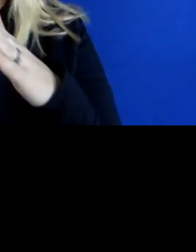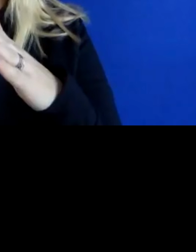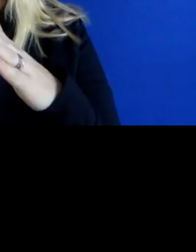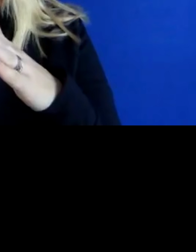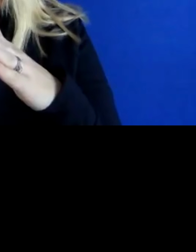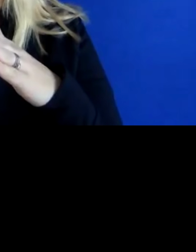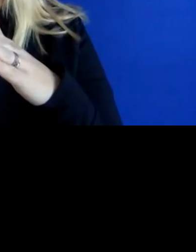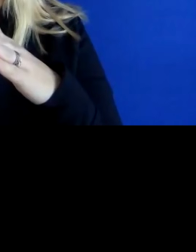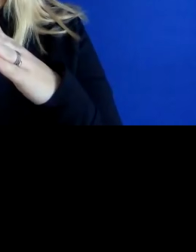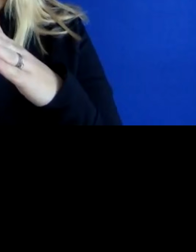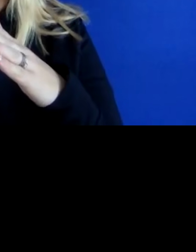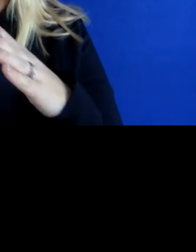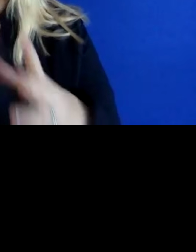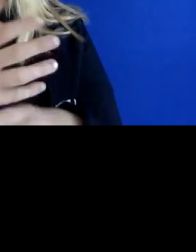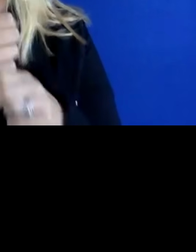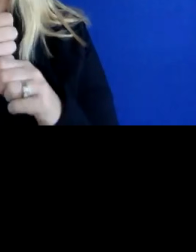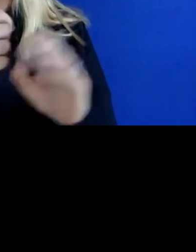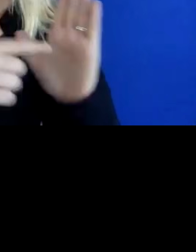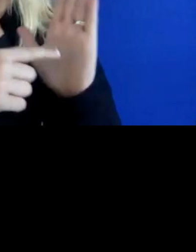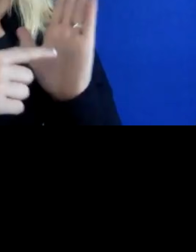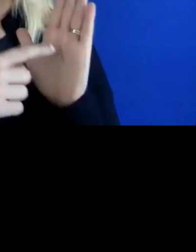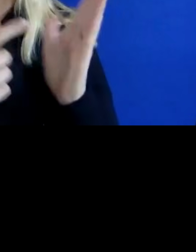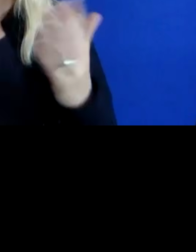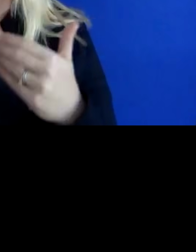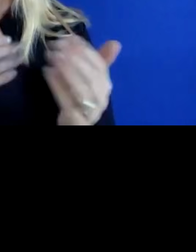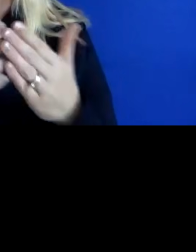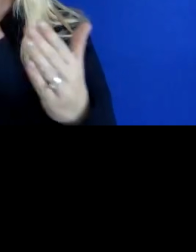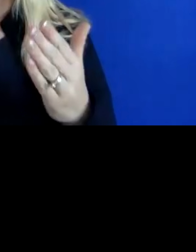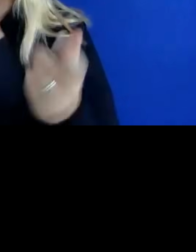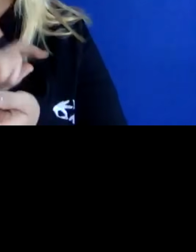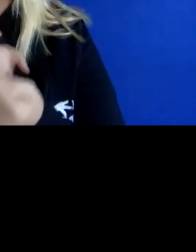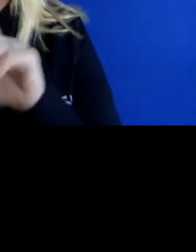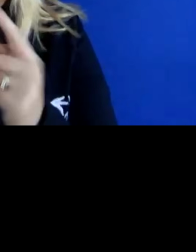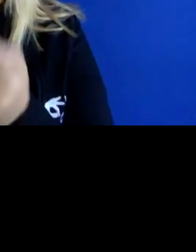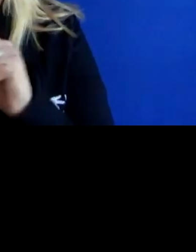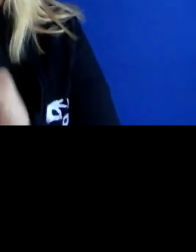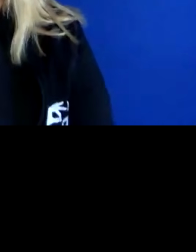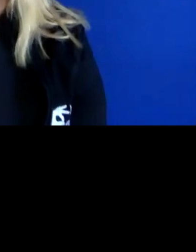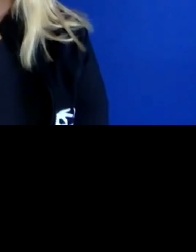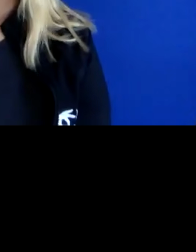like some model, like train, for 17 languages, of course, English is there, Persian language is also there.